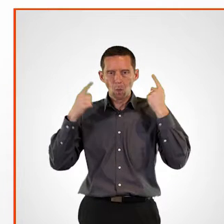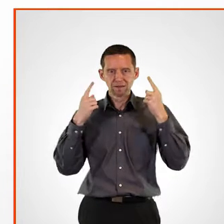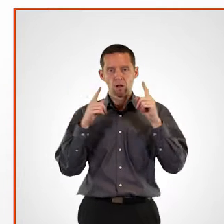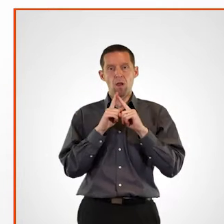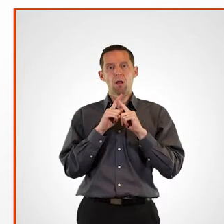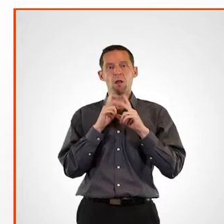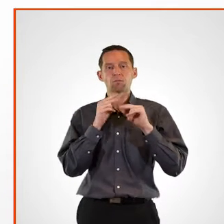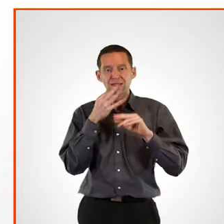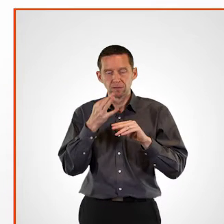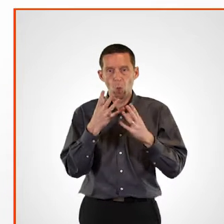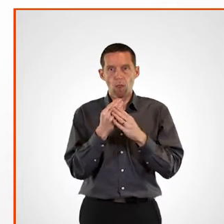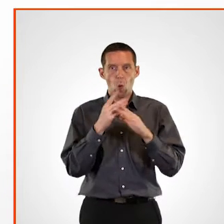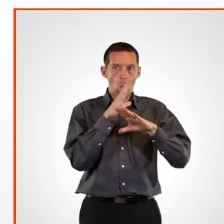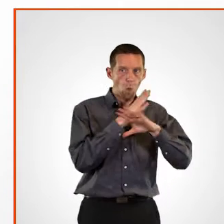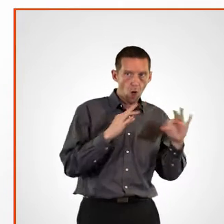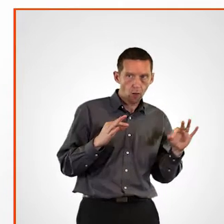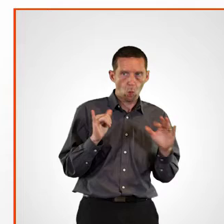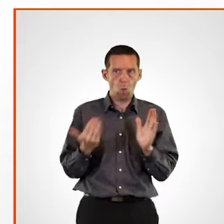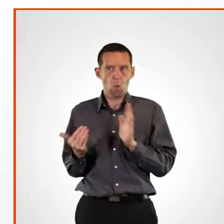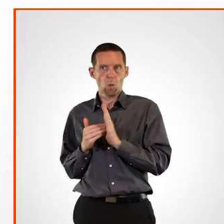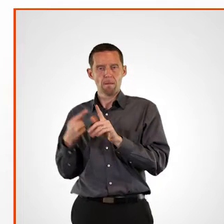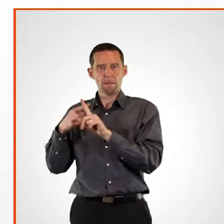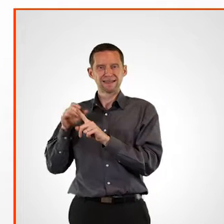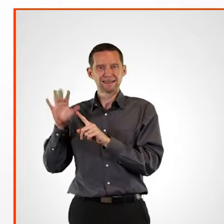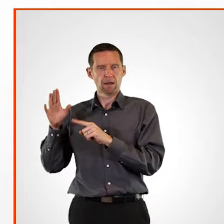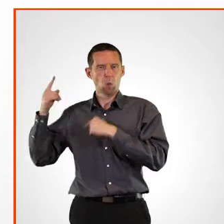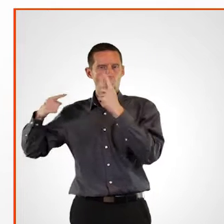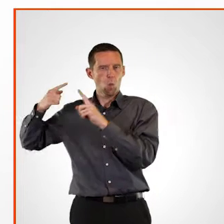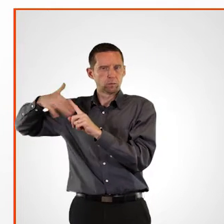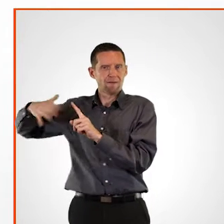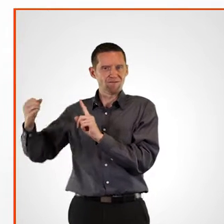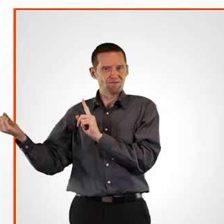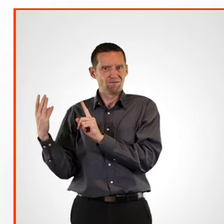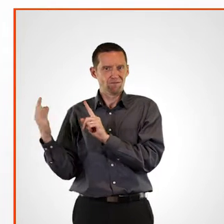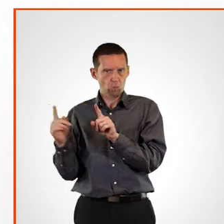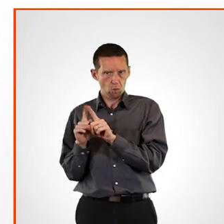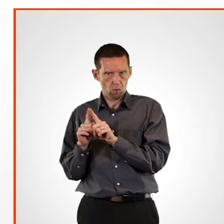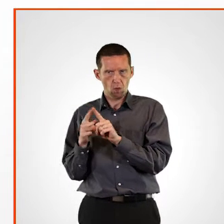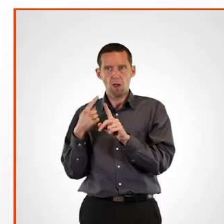We also did it with a plus-ten signal to noise ratio... Sorry, a plus-ten signal to noise ratio,